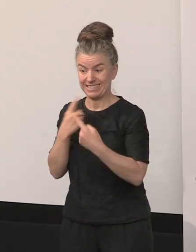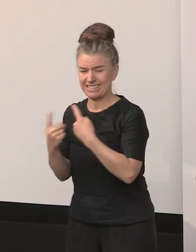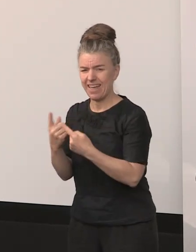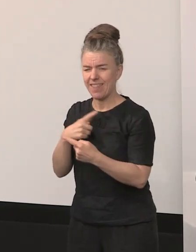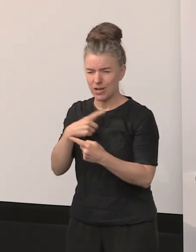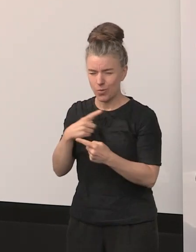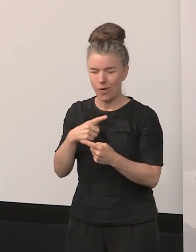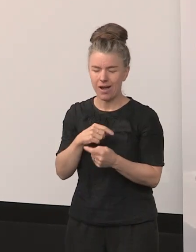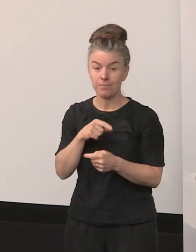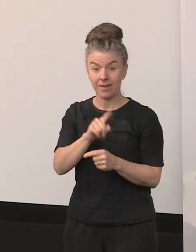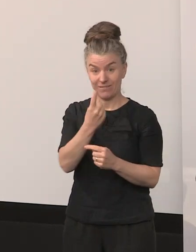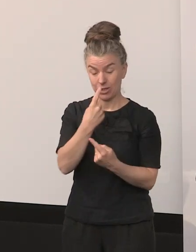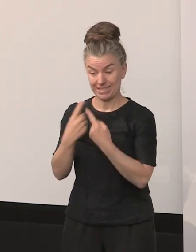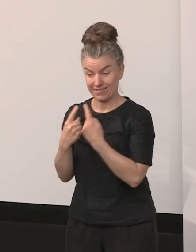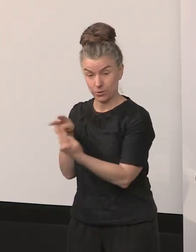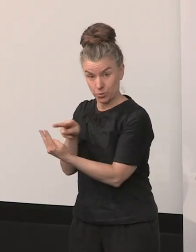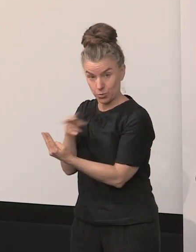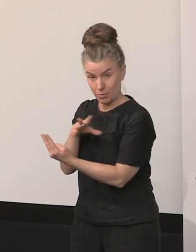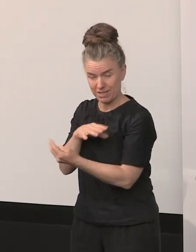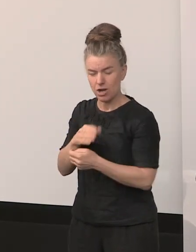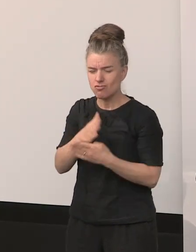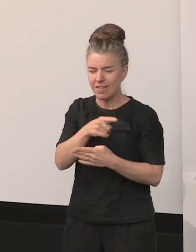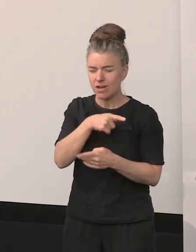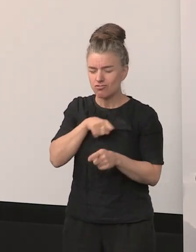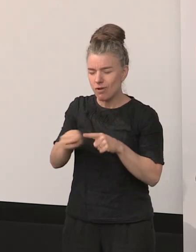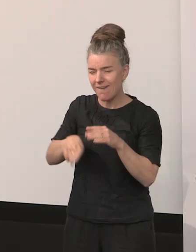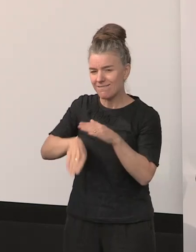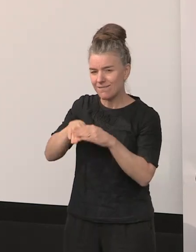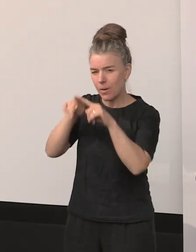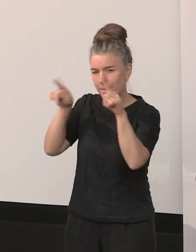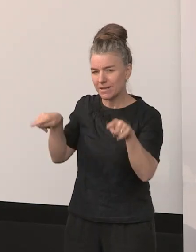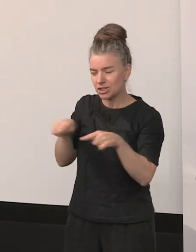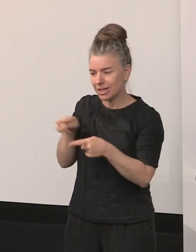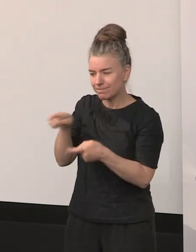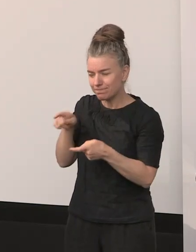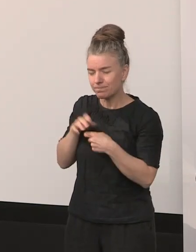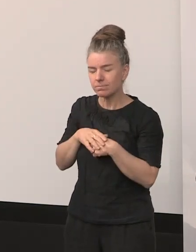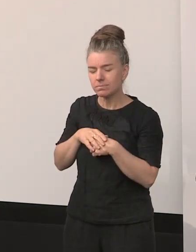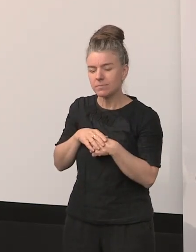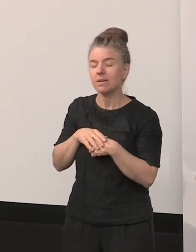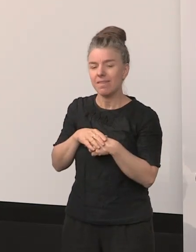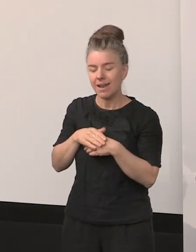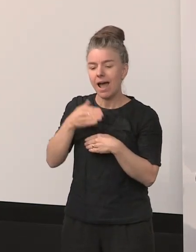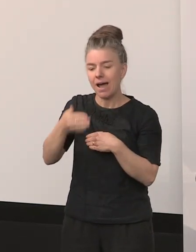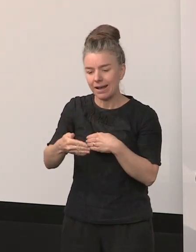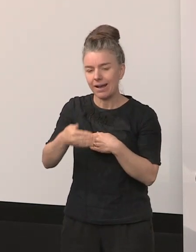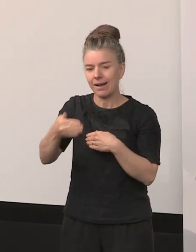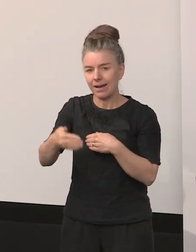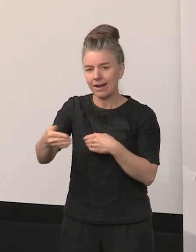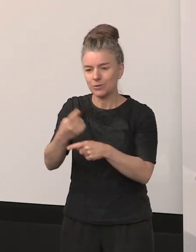experienced public health physician, or medical officer of health or public Health